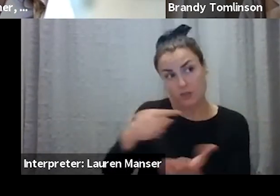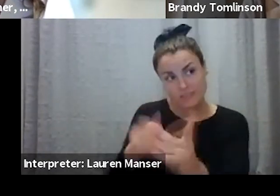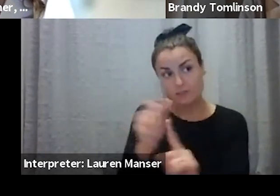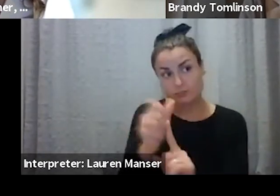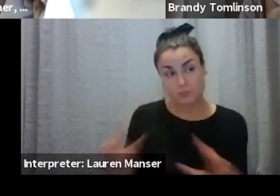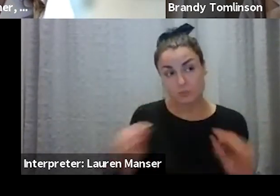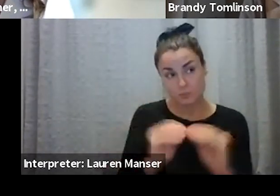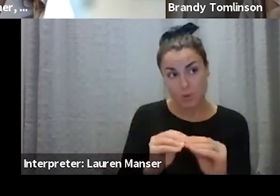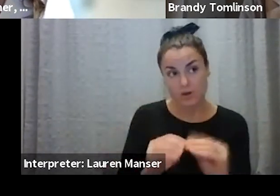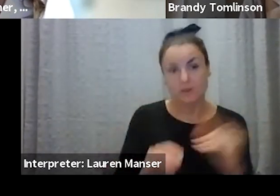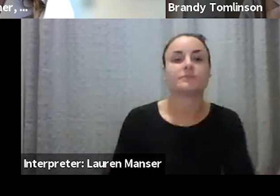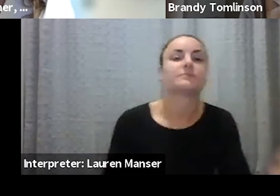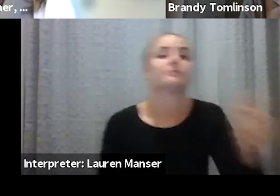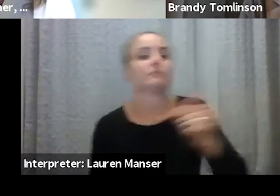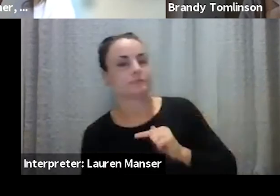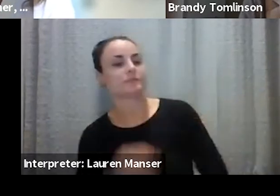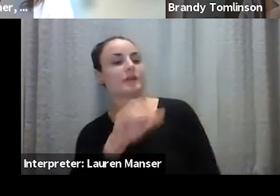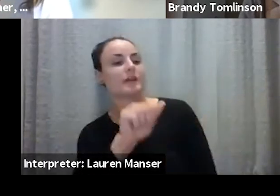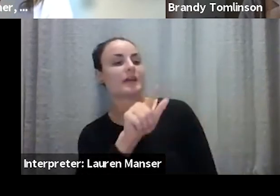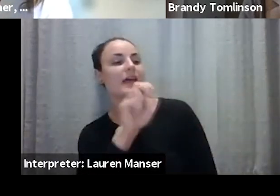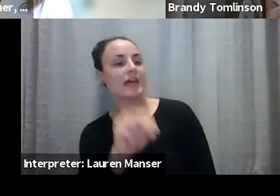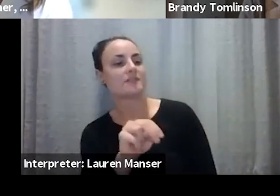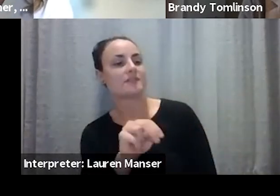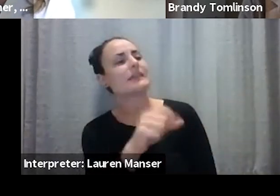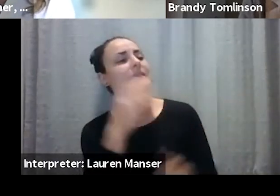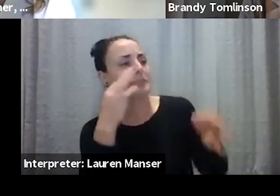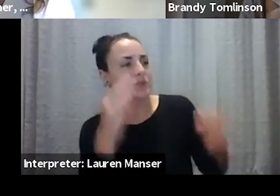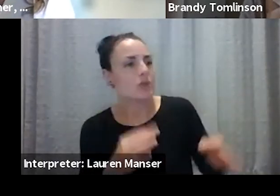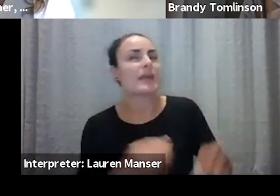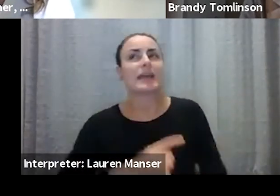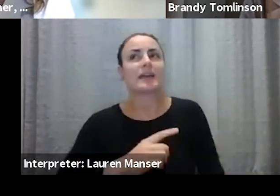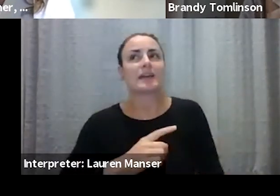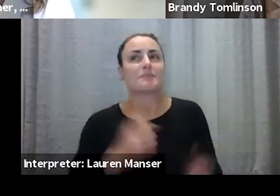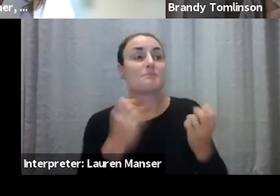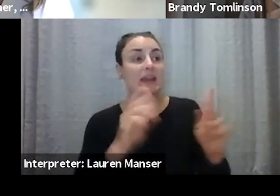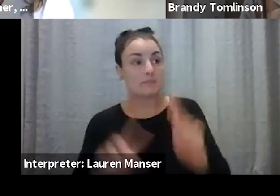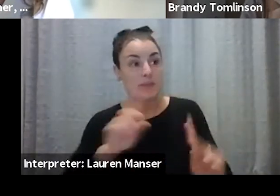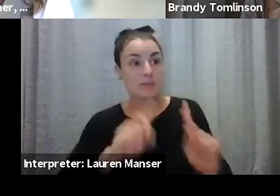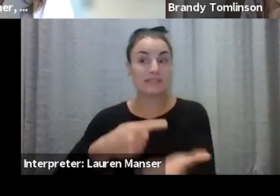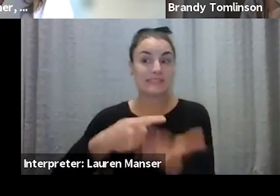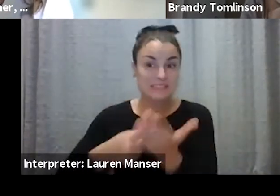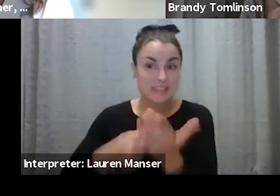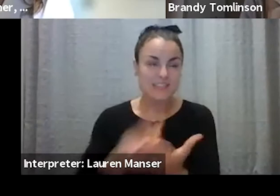a lot on one side or another, but we're gonna have to kind of reconcile with this